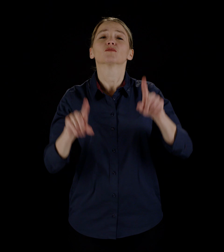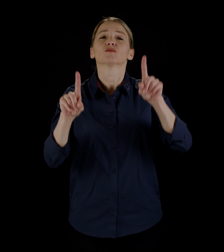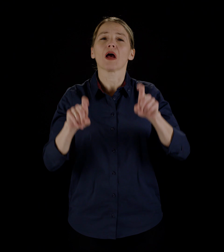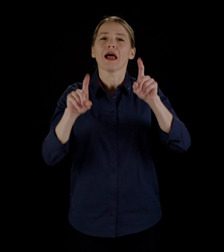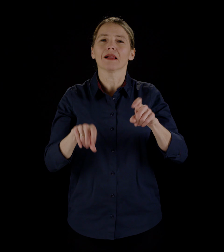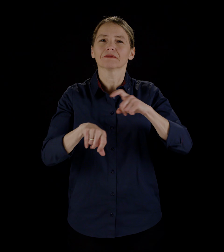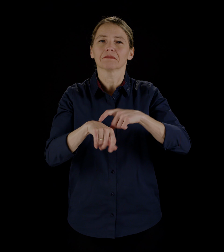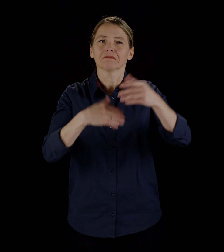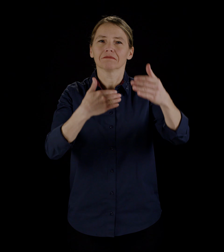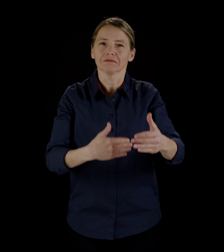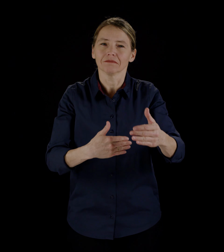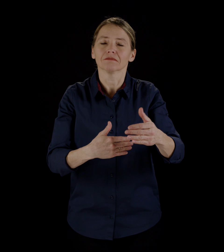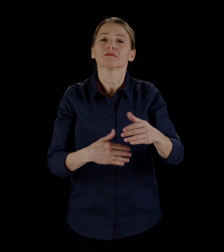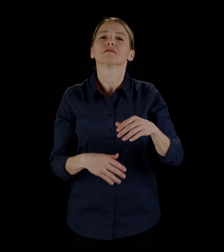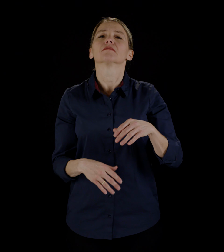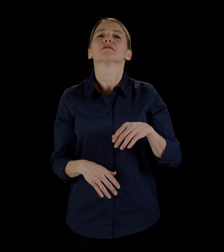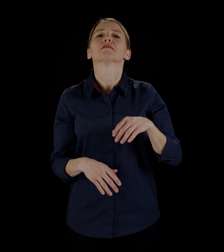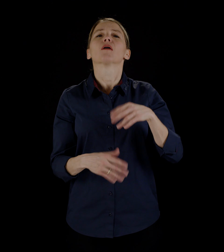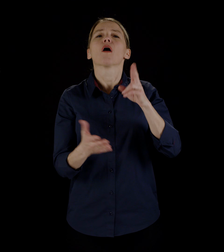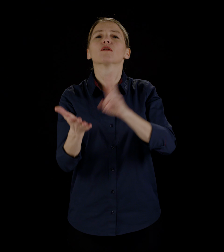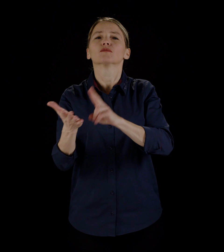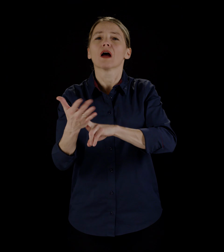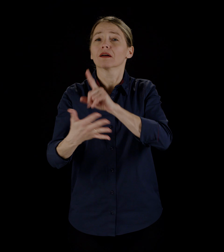Trial Periods and Contract Cancellations